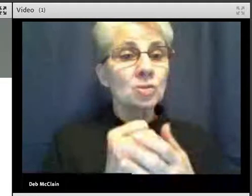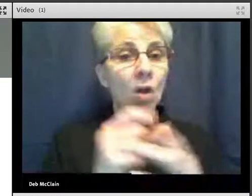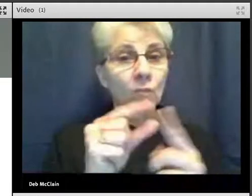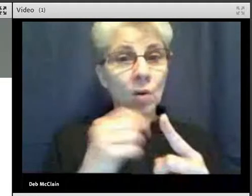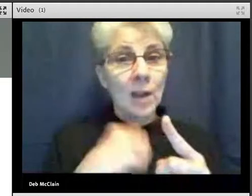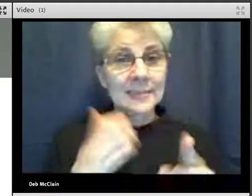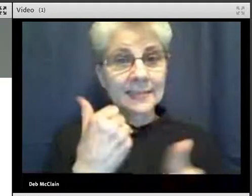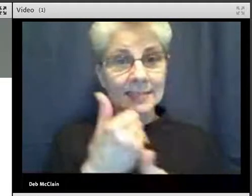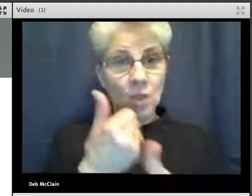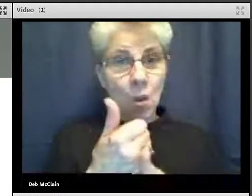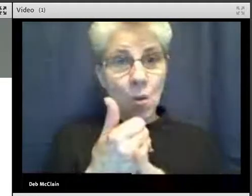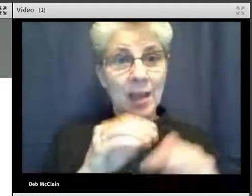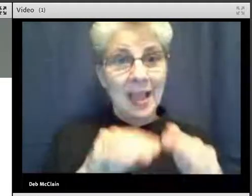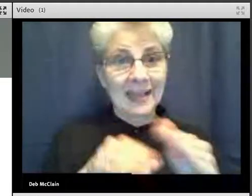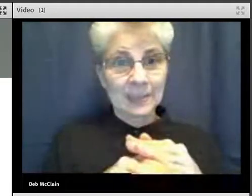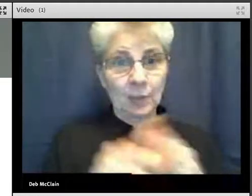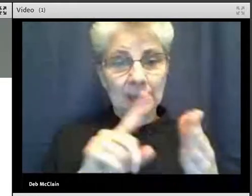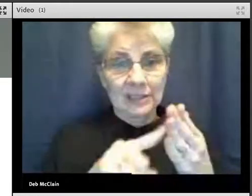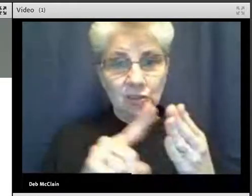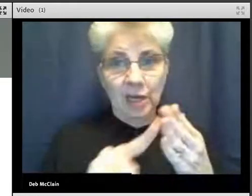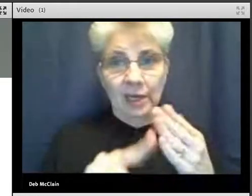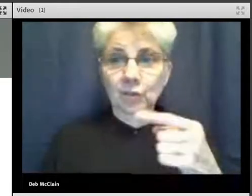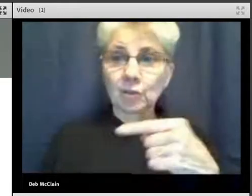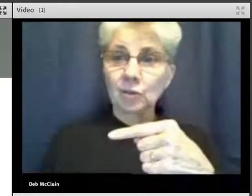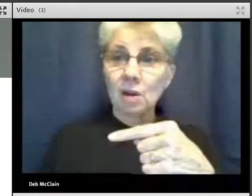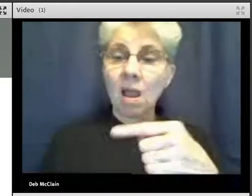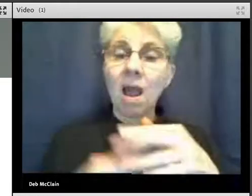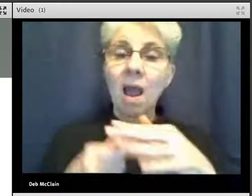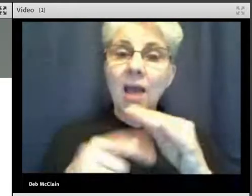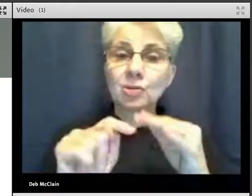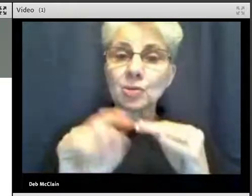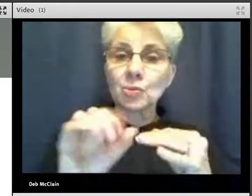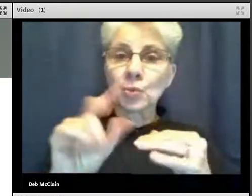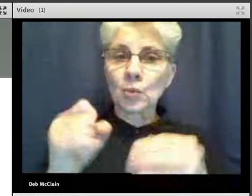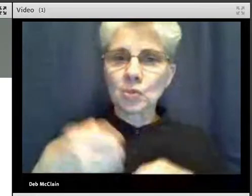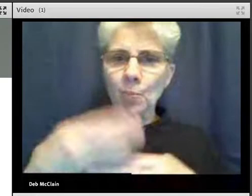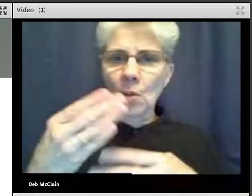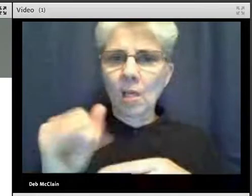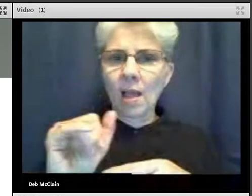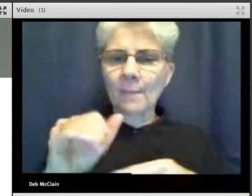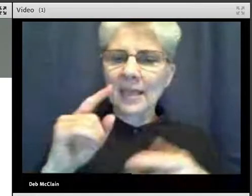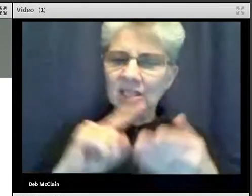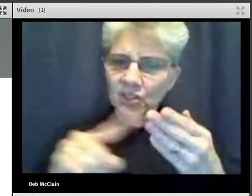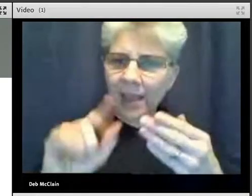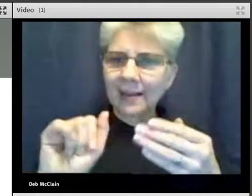Microsoft Word has its own accessibility checker, so under tools, you go to accessibility,